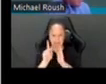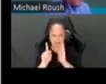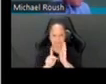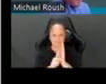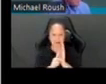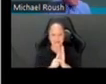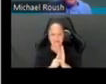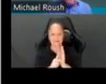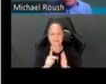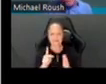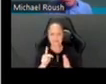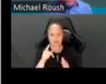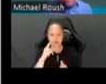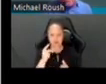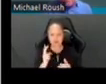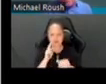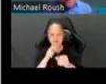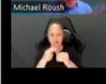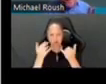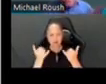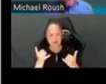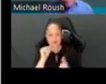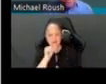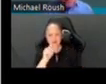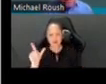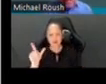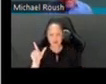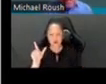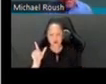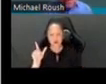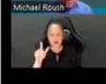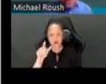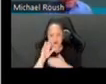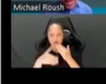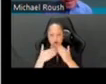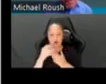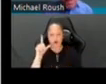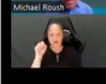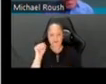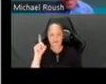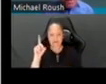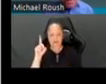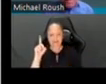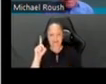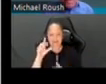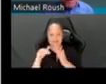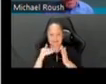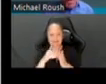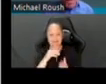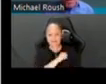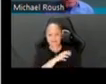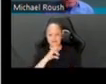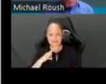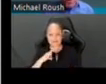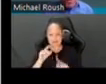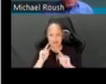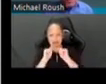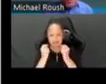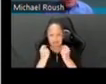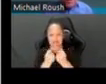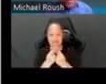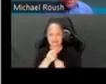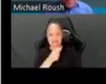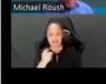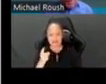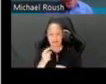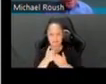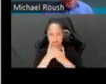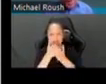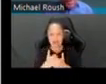for being with us and to all of the LEAD center staff and teams who helped put the webinar